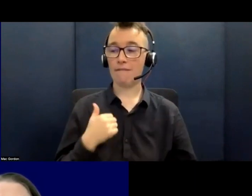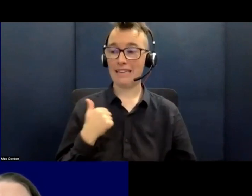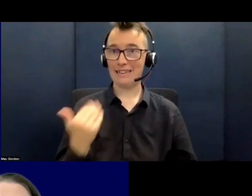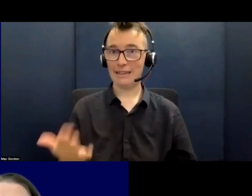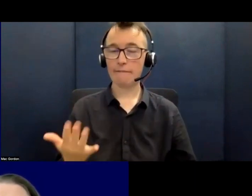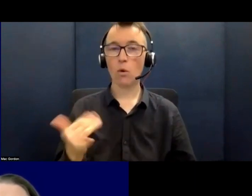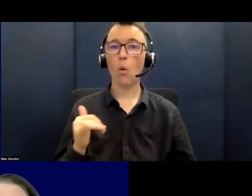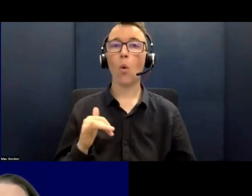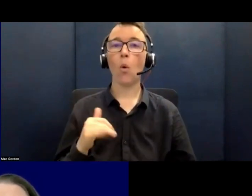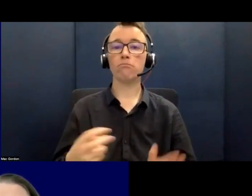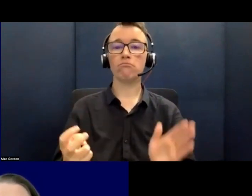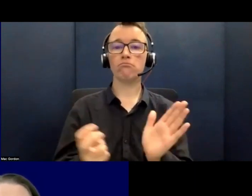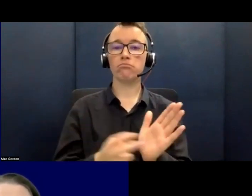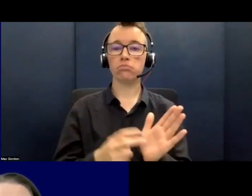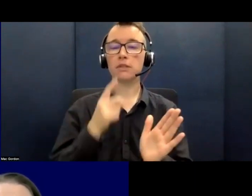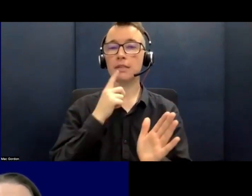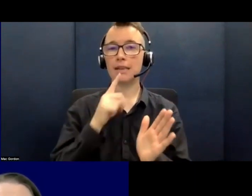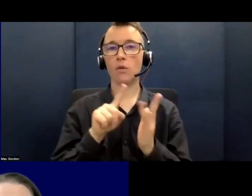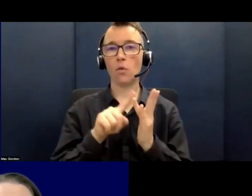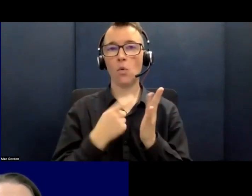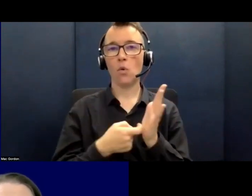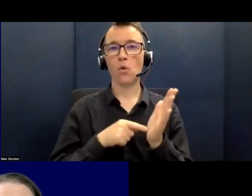for the orthoptist to then go and seek that information.